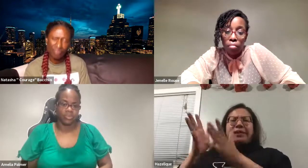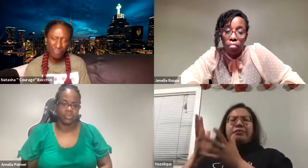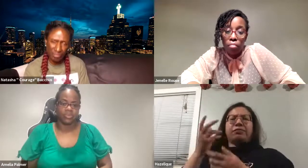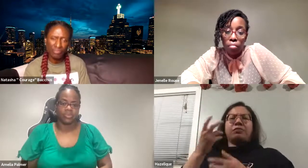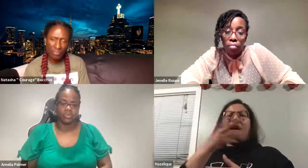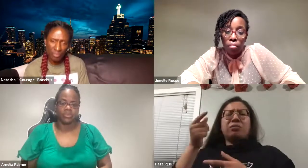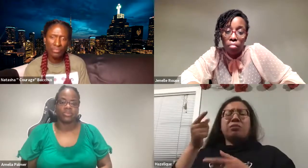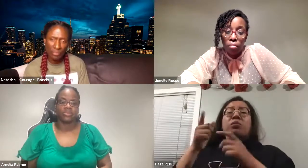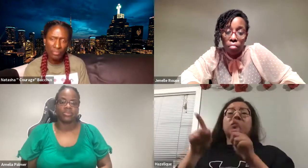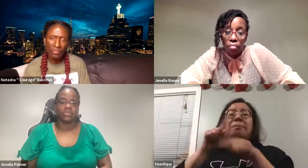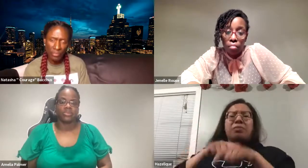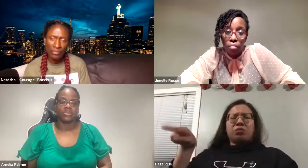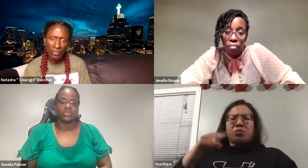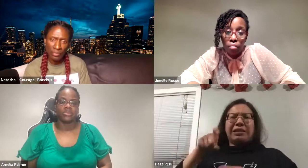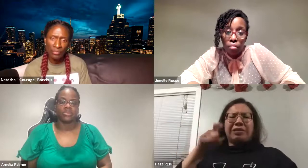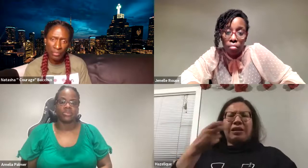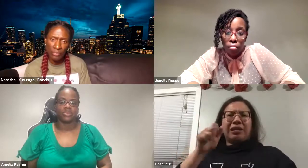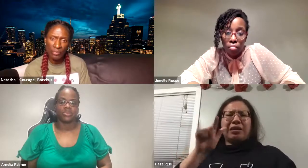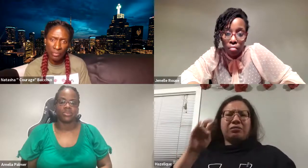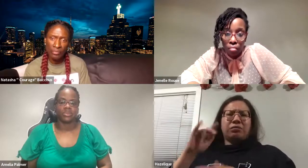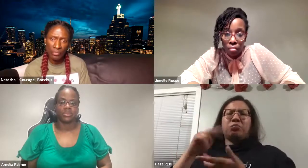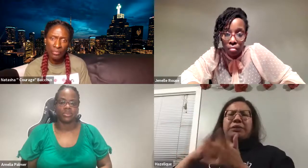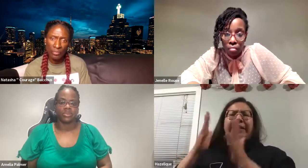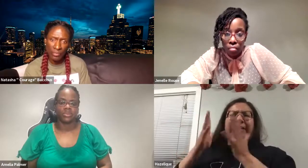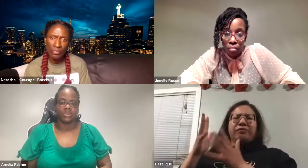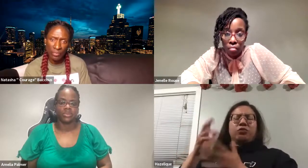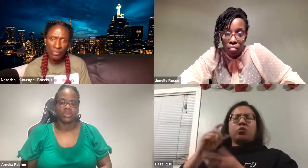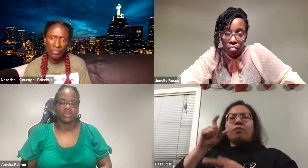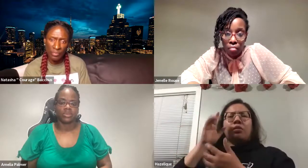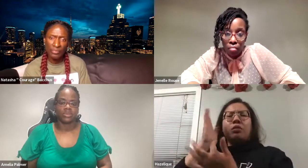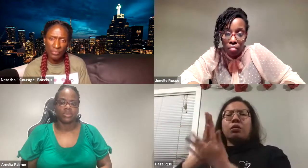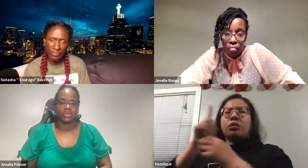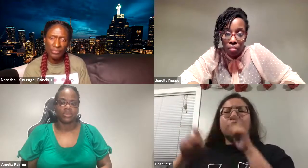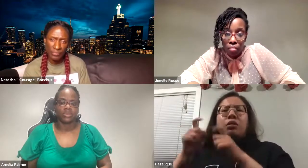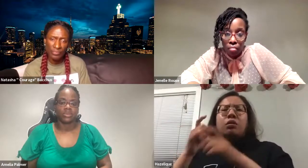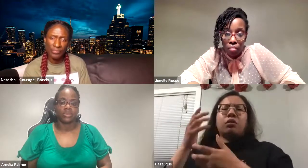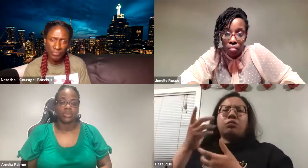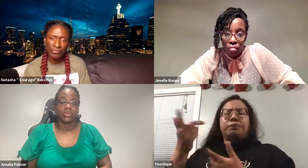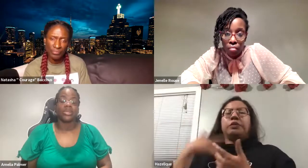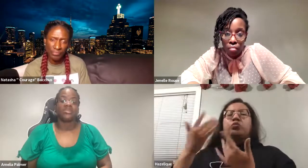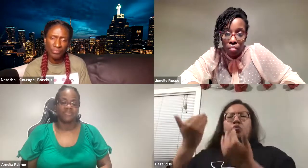people can easily express. some people want to leave it behind in the past and you don't want